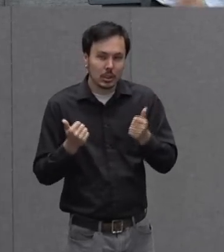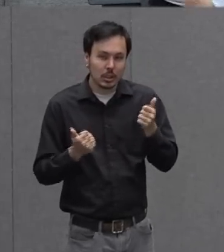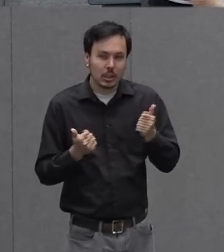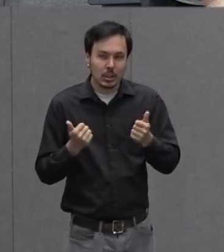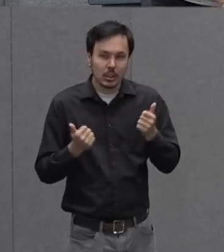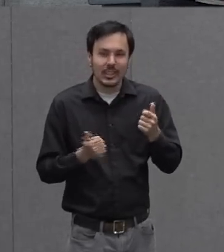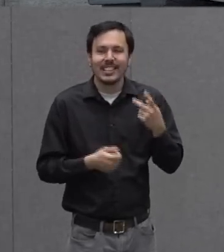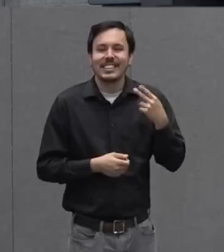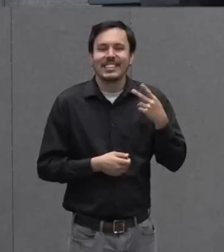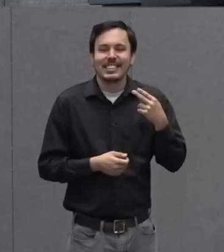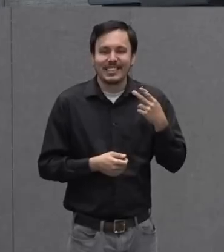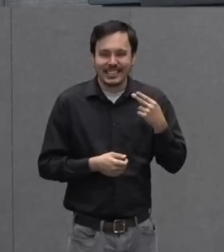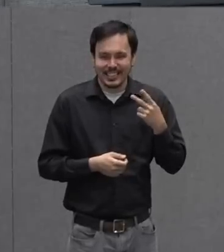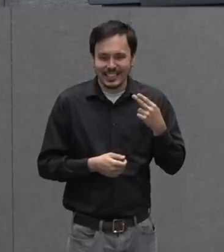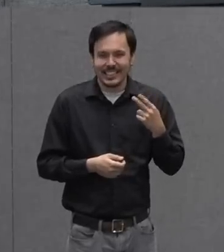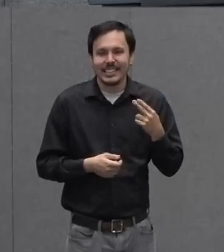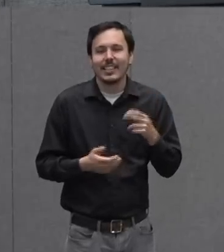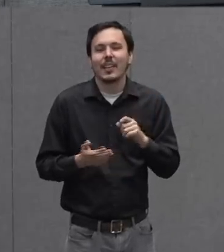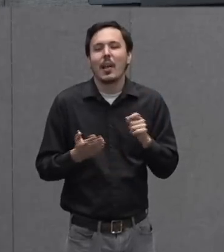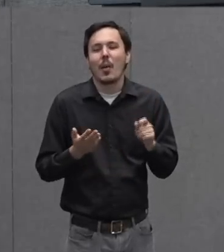Scissors won. I'm gonna mark it on my chart.